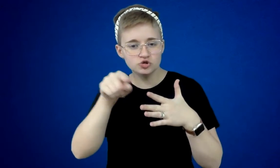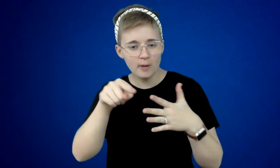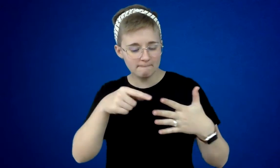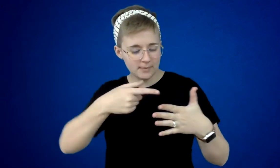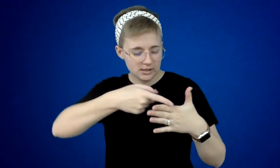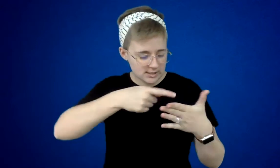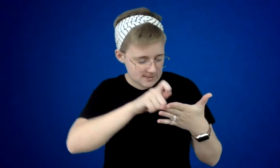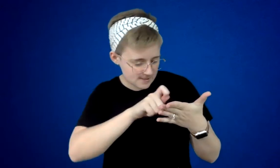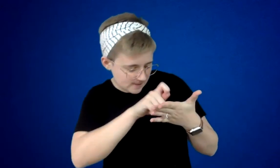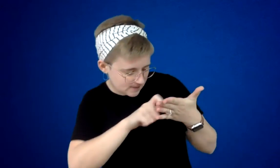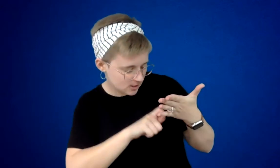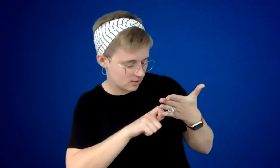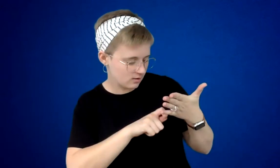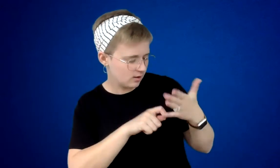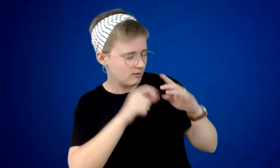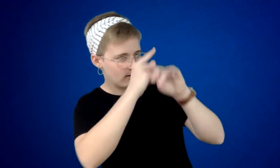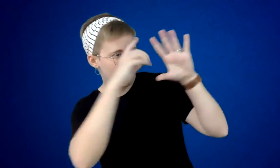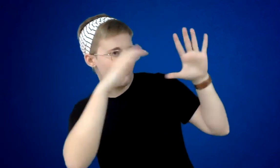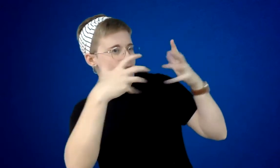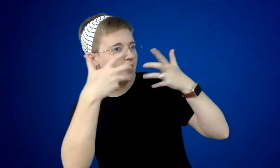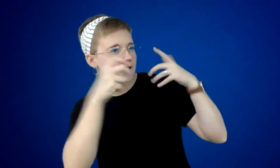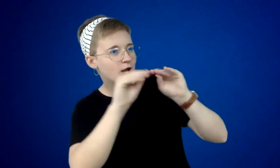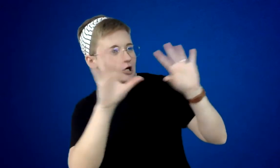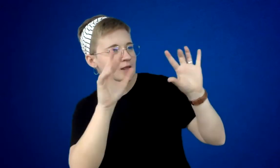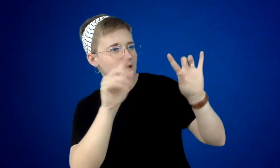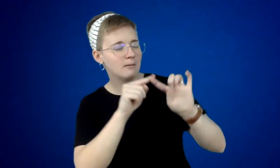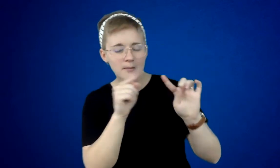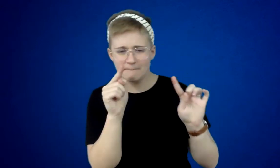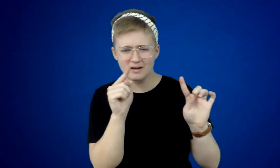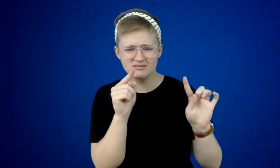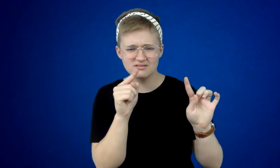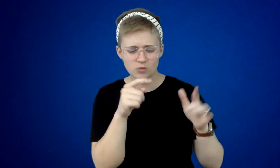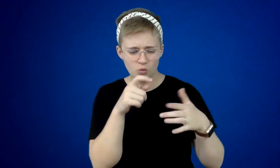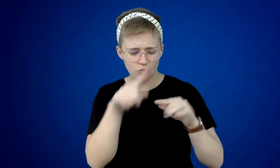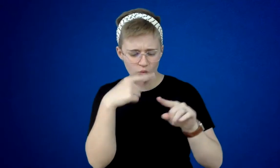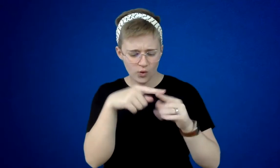But something different came out of the wood. It wasn’t a tiger at all. It was a person,